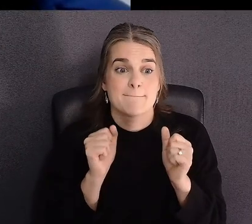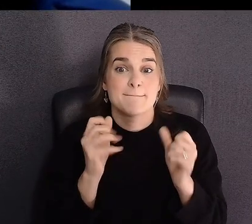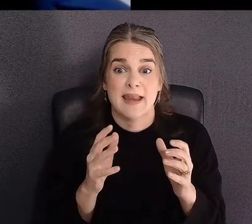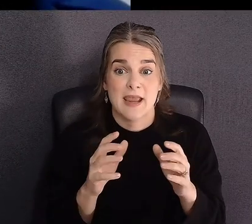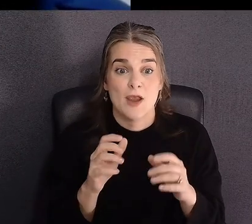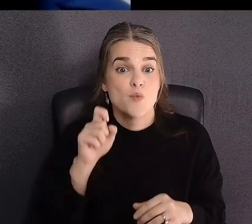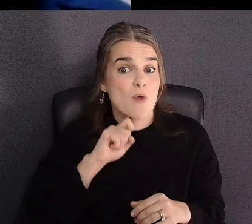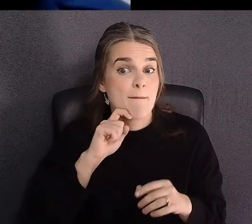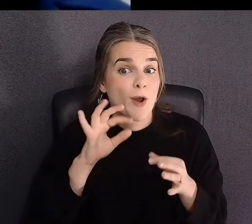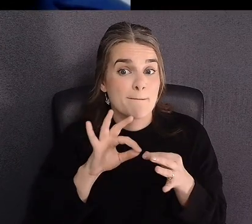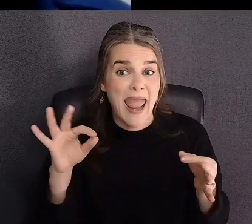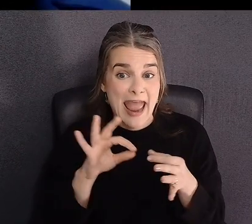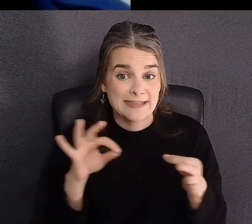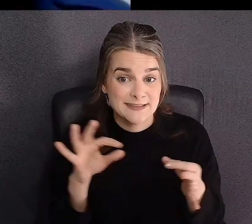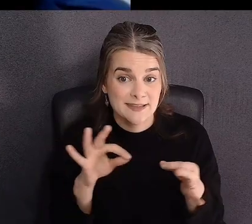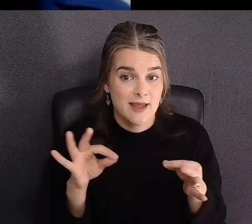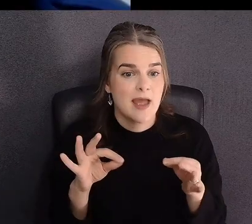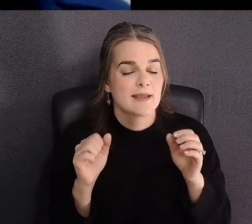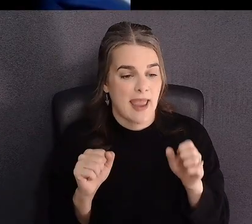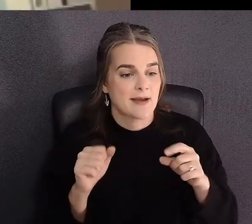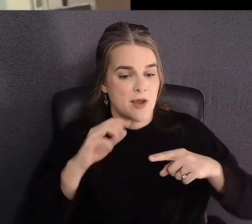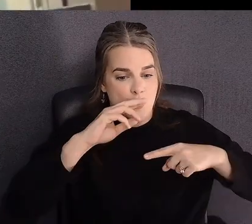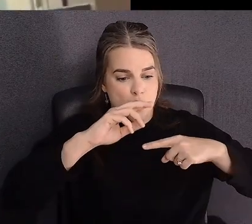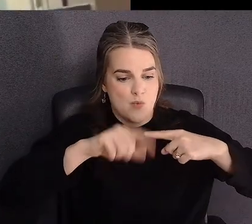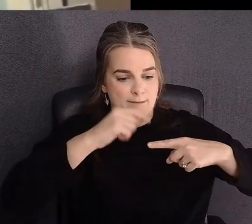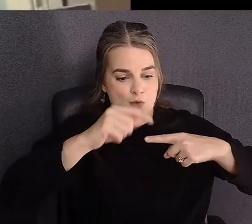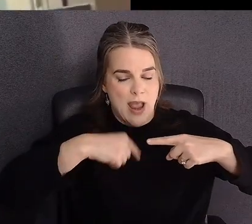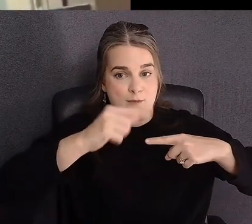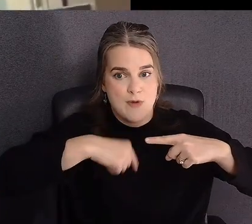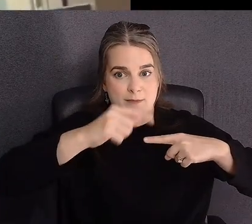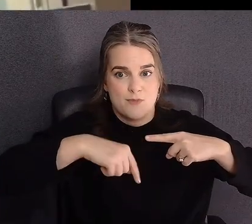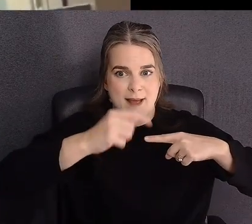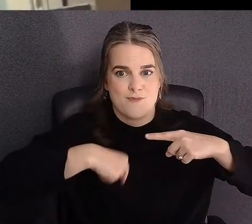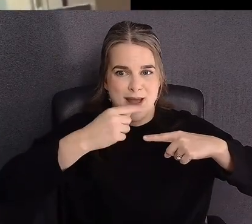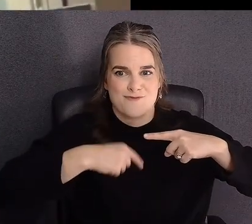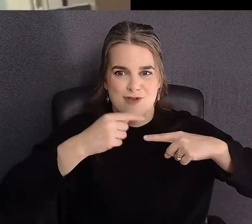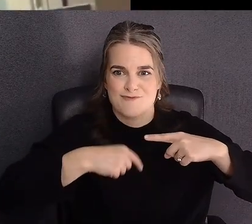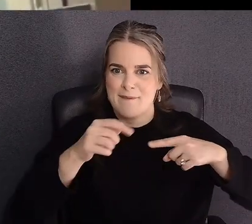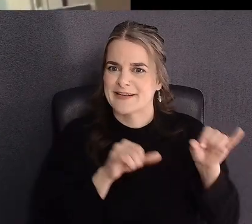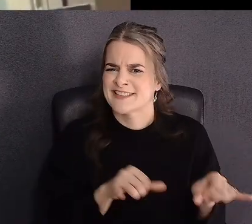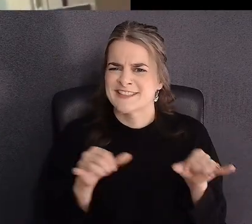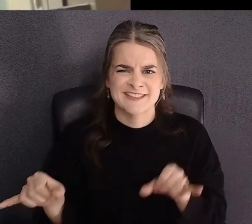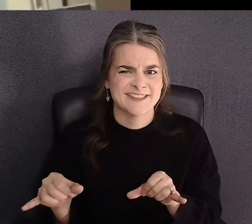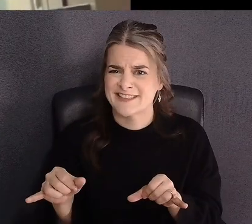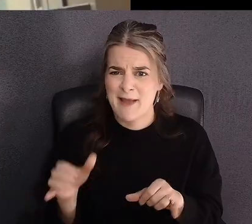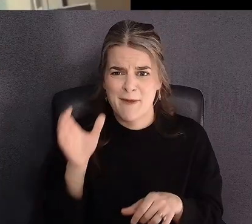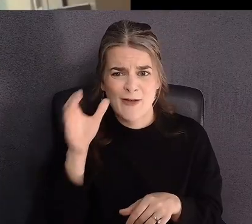and build it up that way. Then you have that rubbery, tactile. Yeah. And it works just as well. For sure.